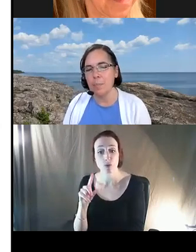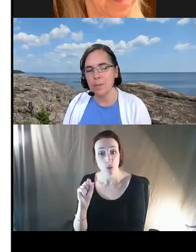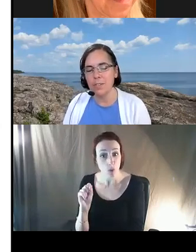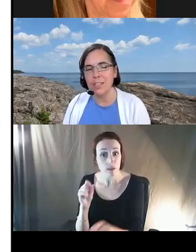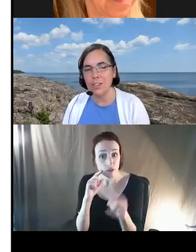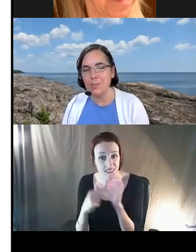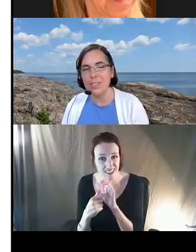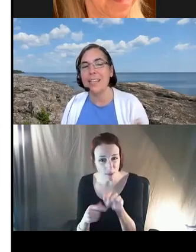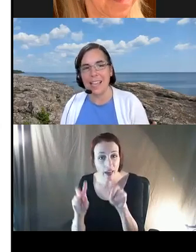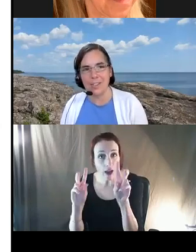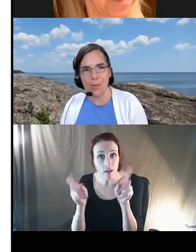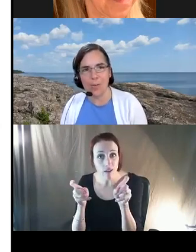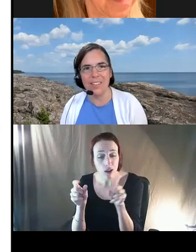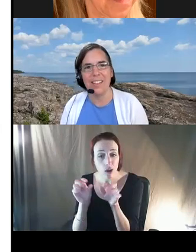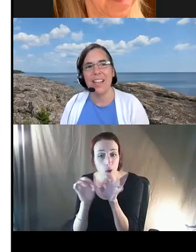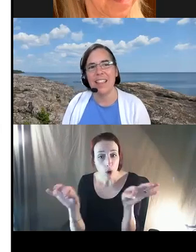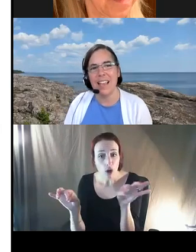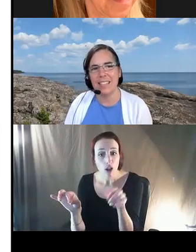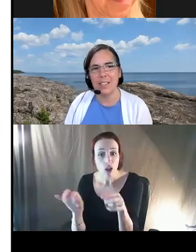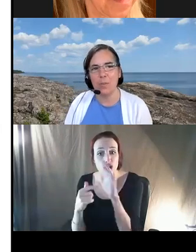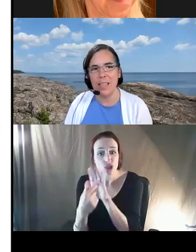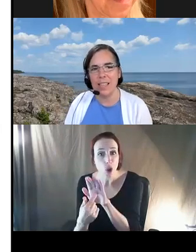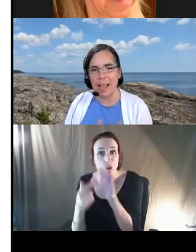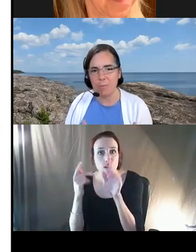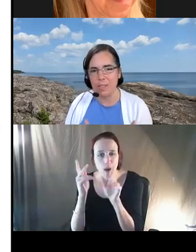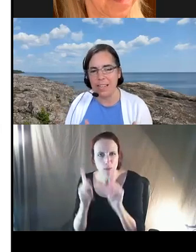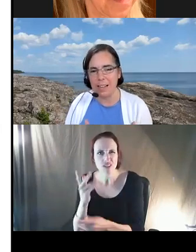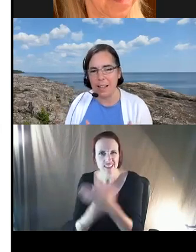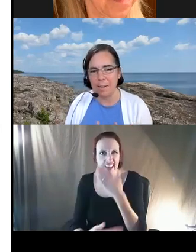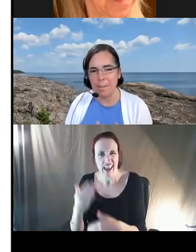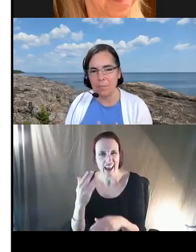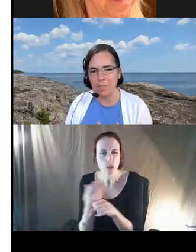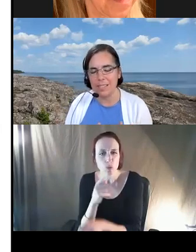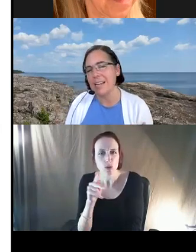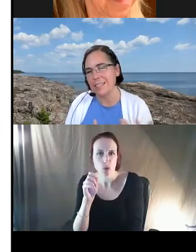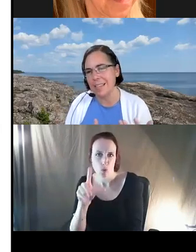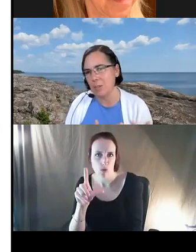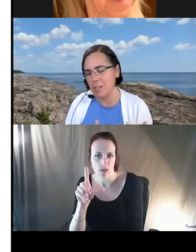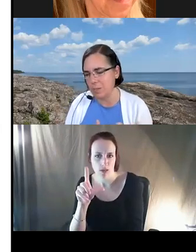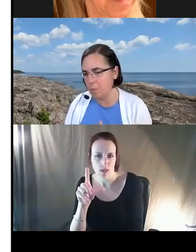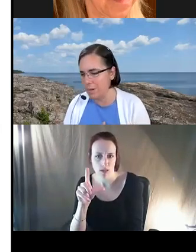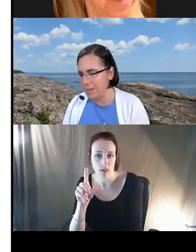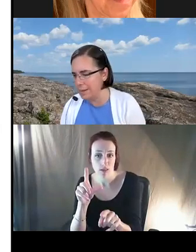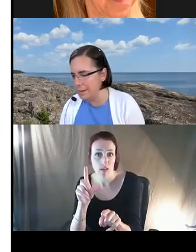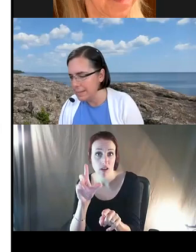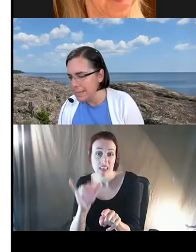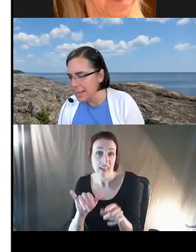a person using a tool, and that's the way that reading text has been supported.